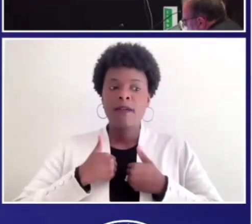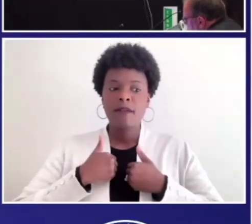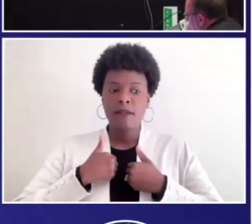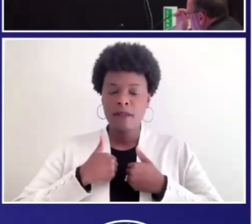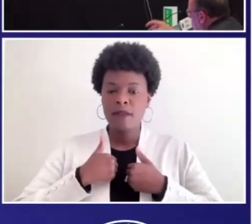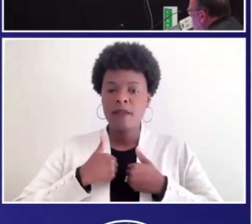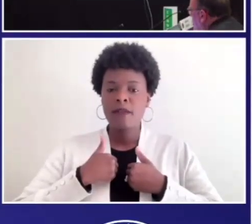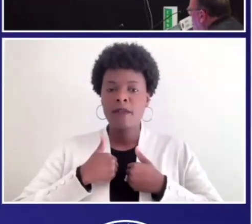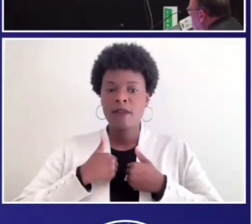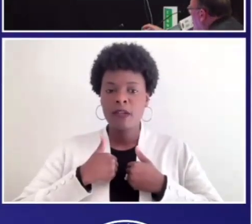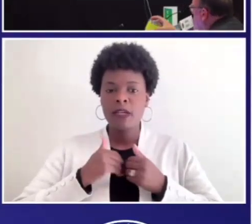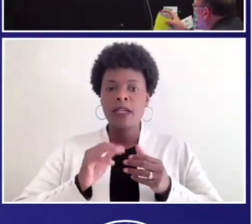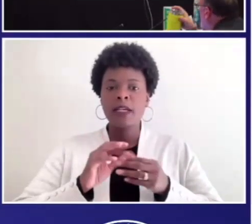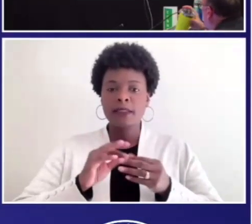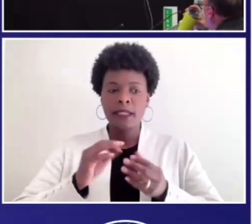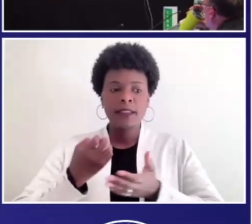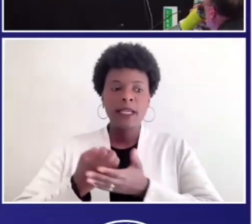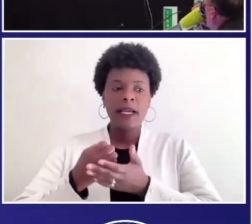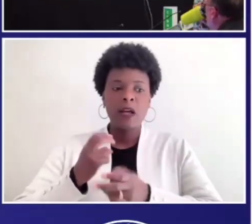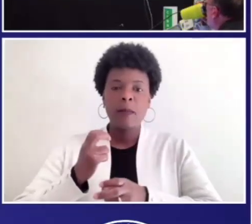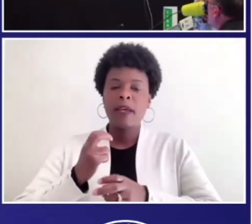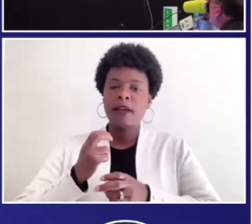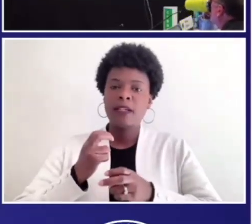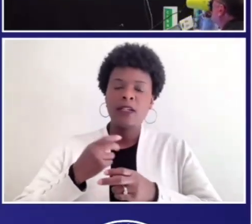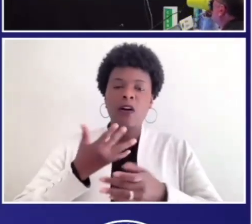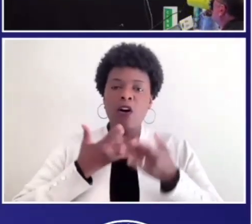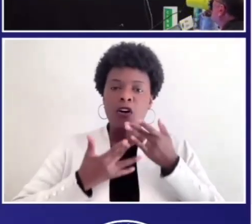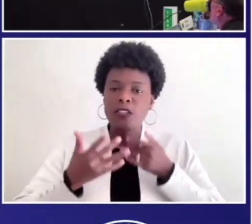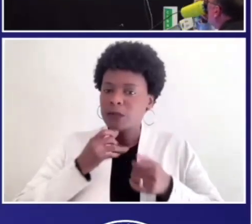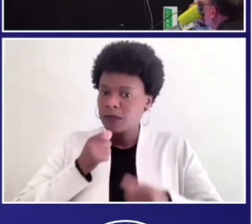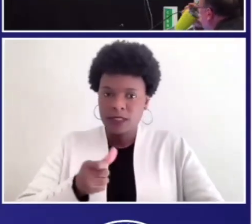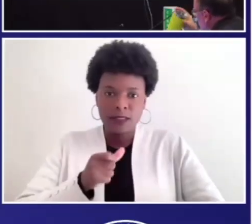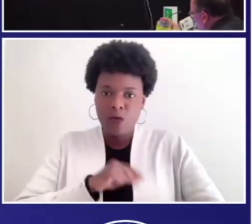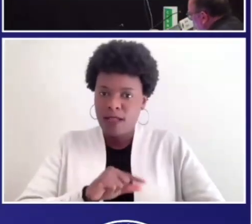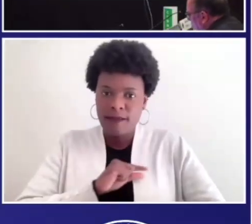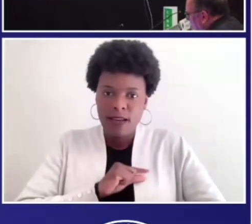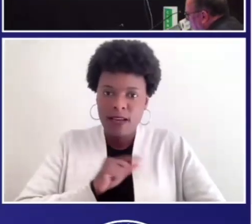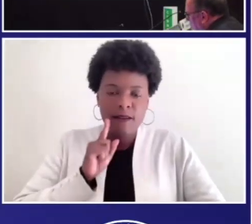economic hardship does not qualify for PSLF